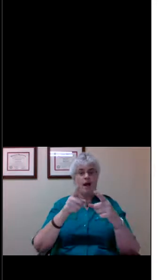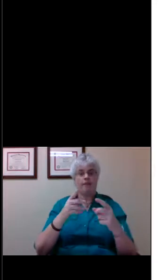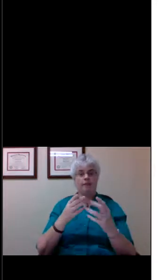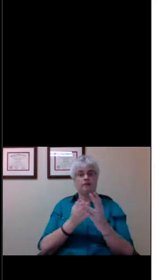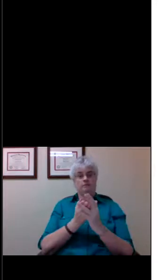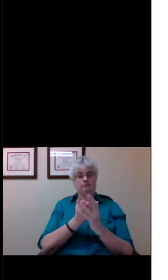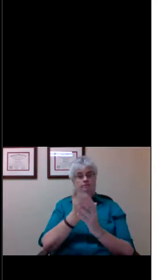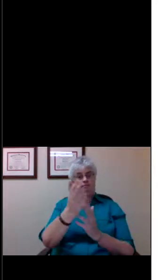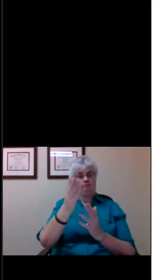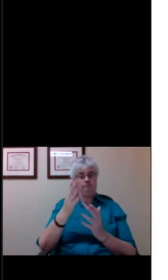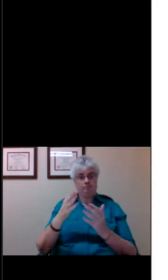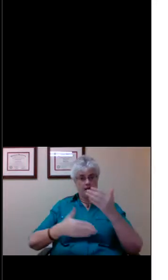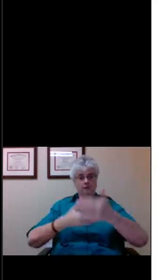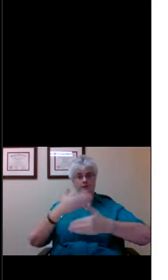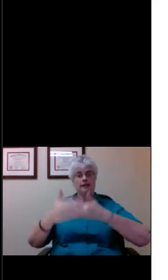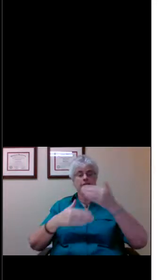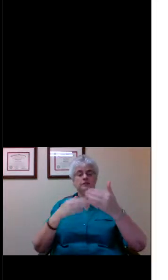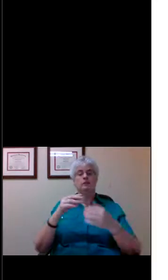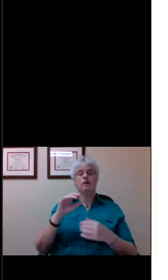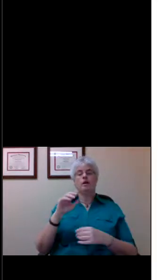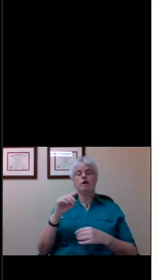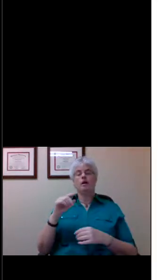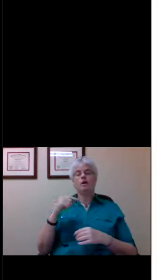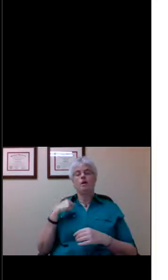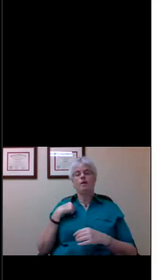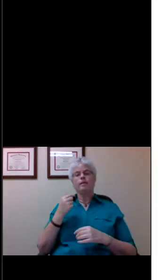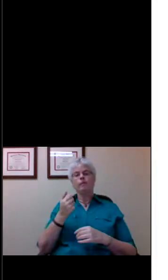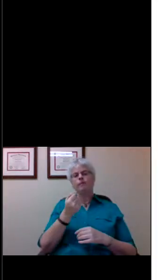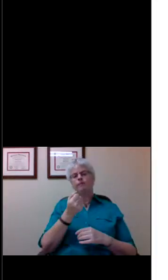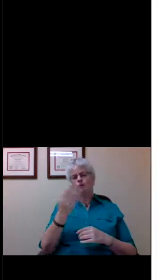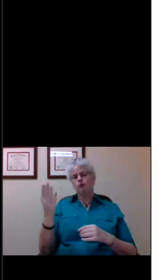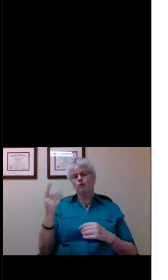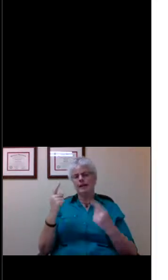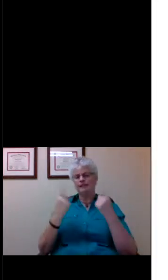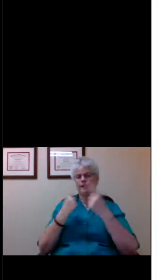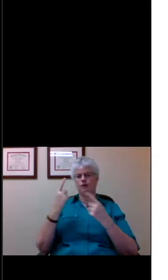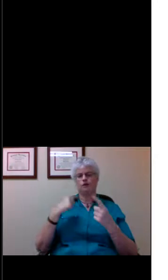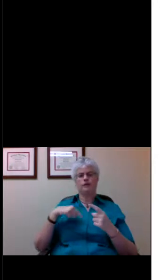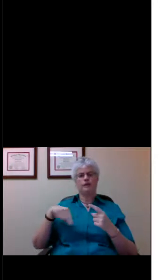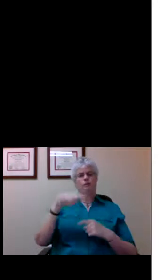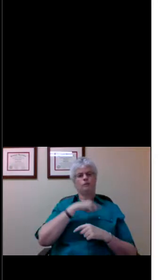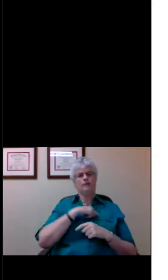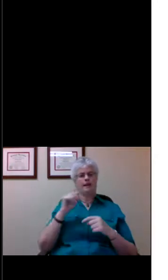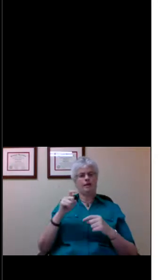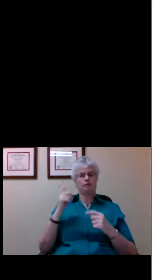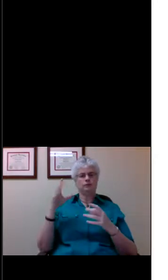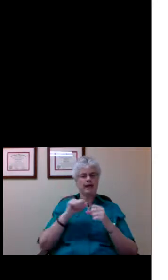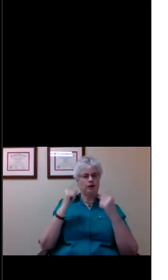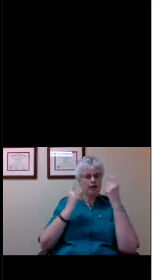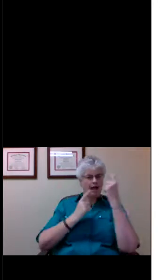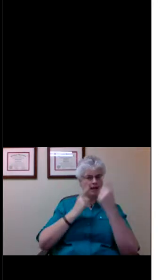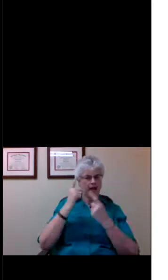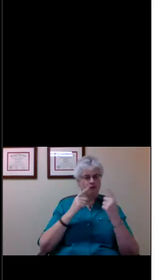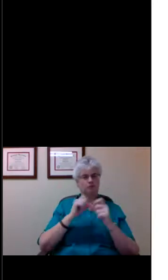So throughout that process, there were a few things, considerations, that we